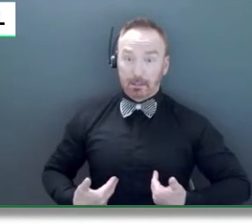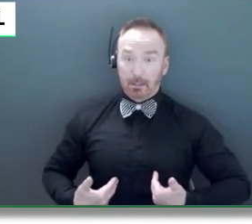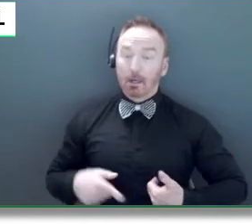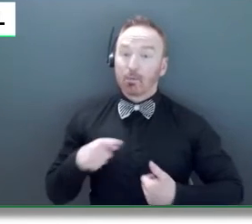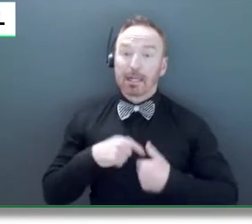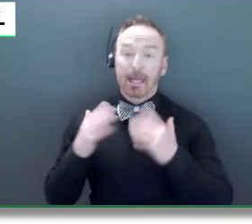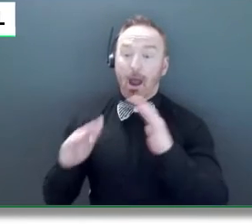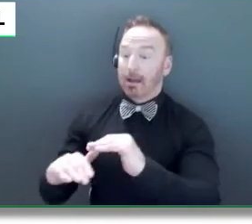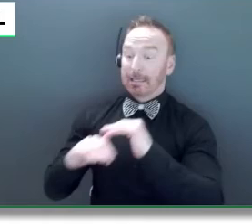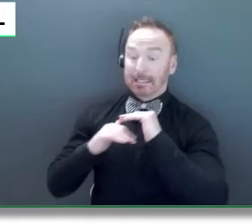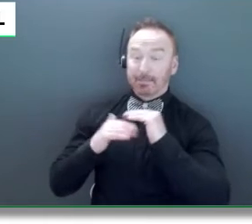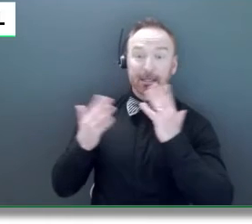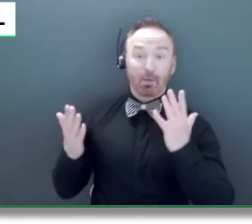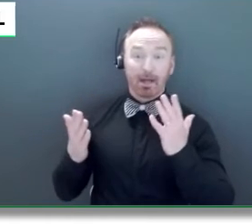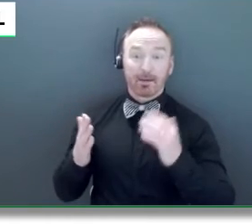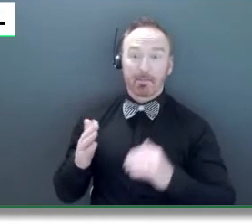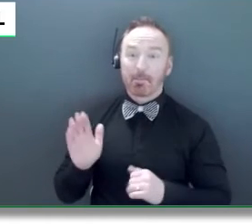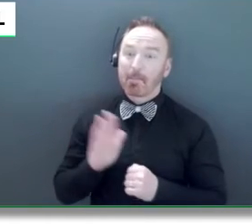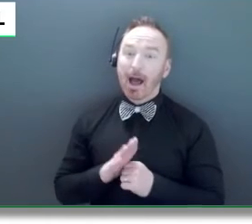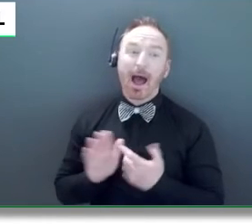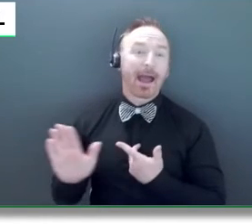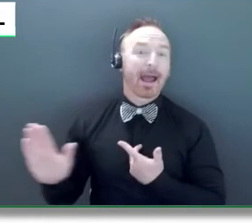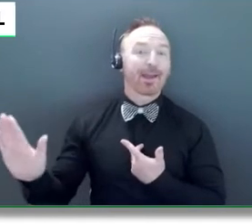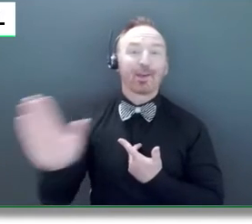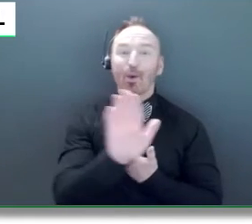And we only need to look back at the challenging environment that the